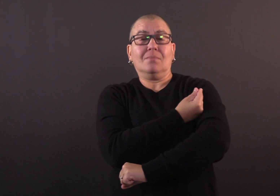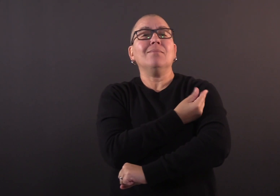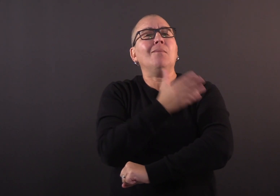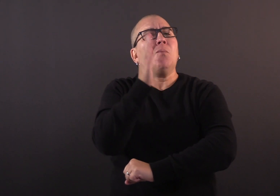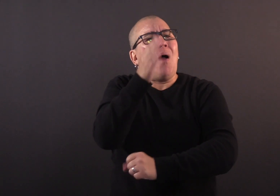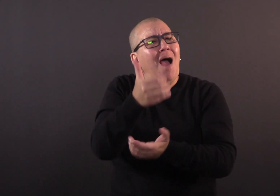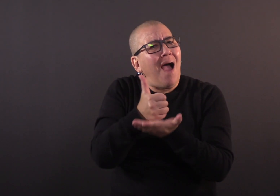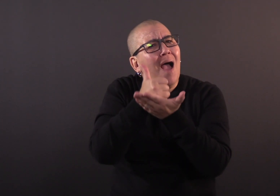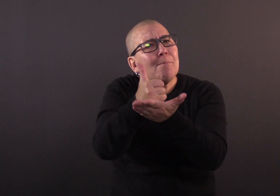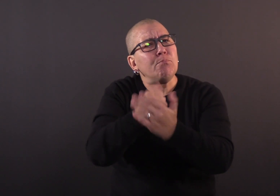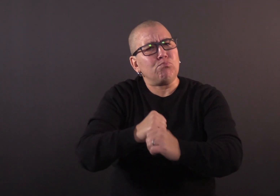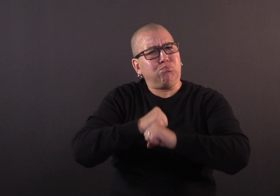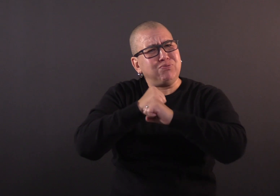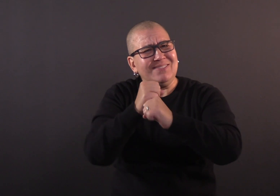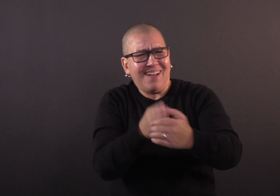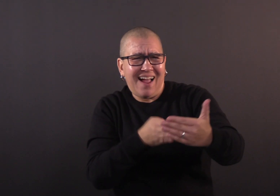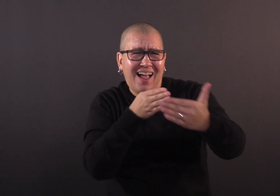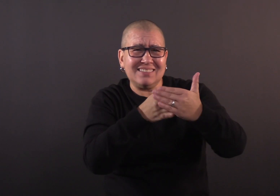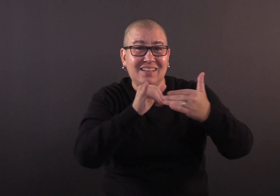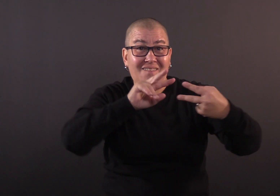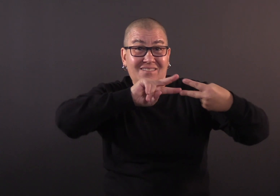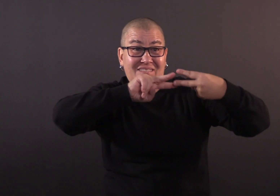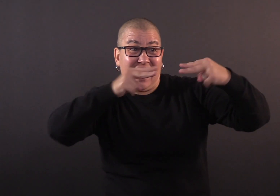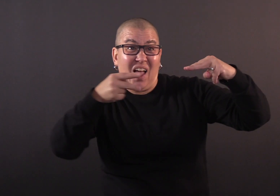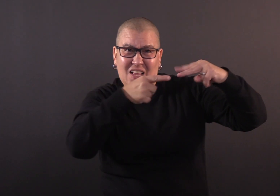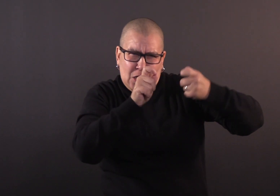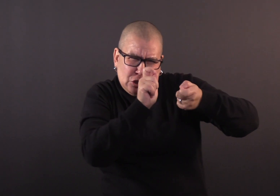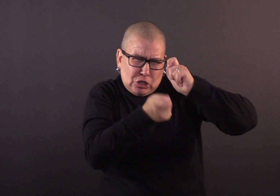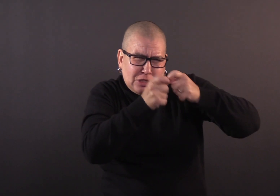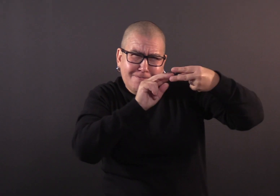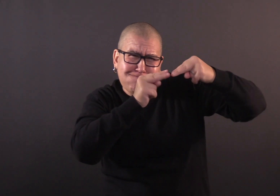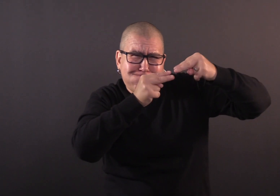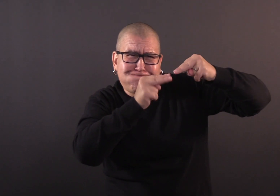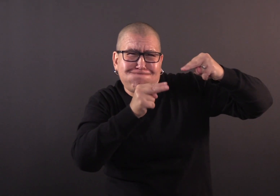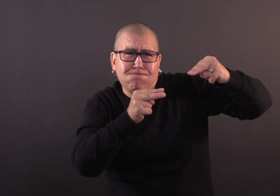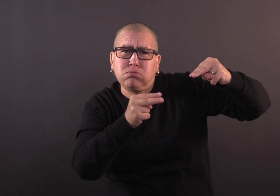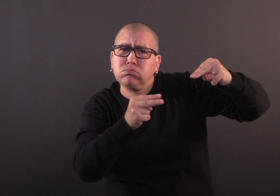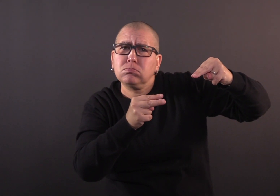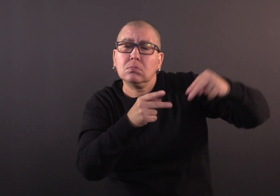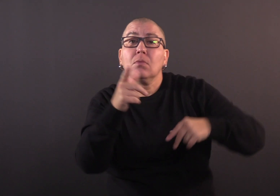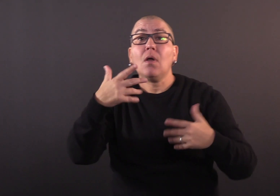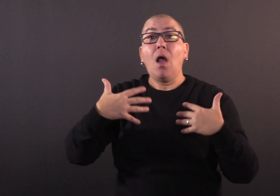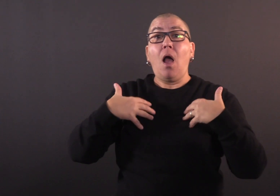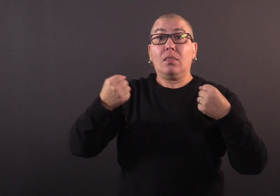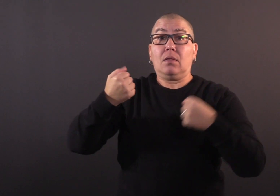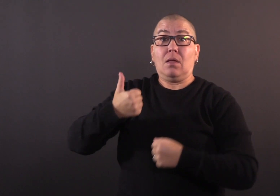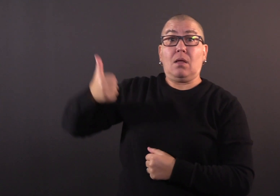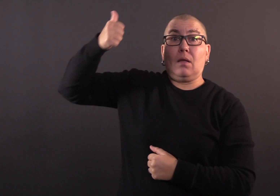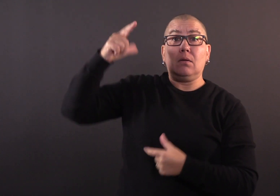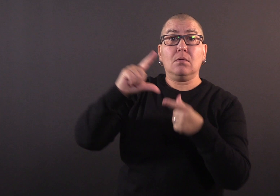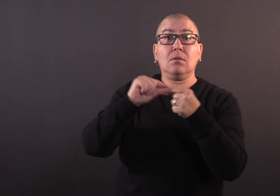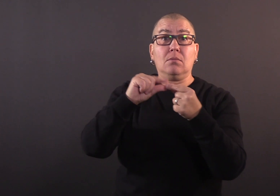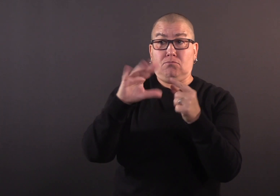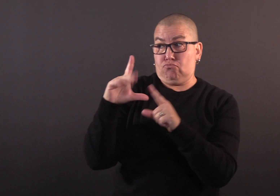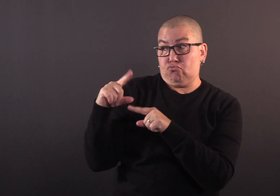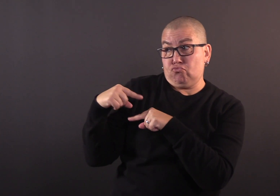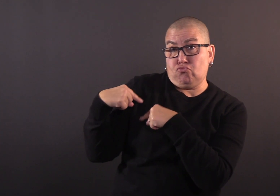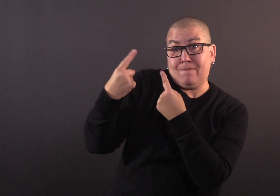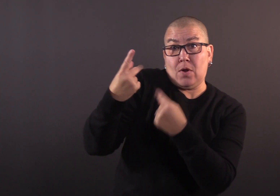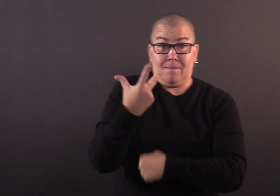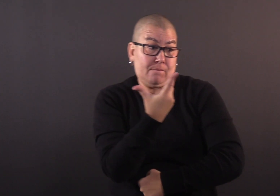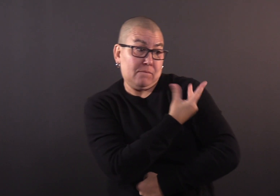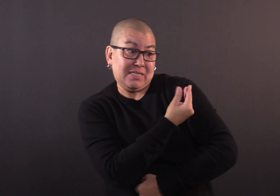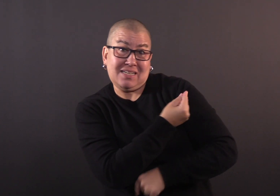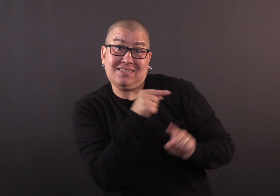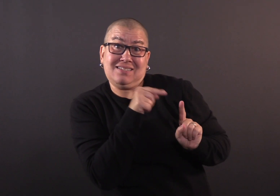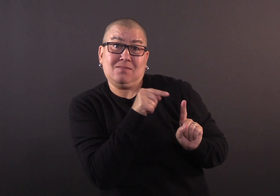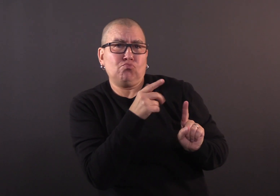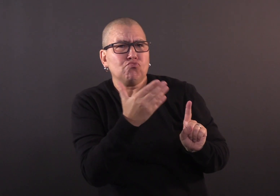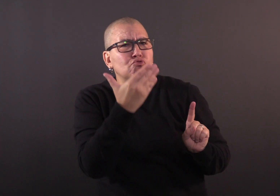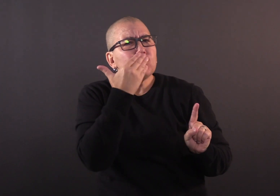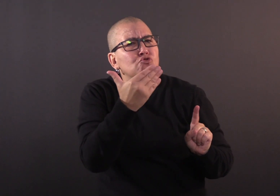late-summer jump in infections, hospitalizations and deaths. So far, health officials have said,